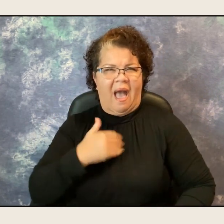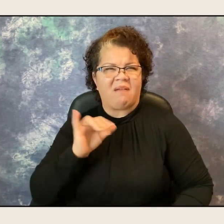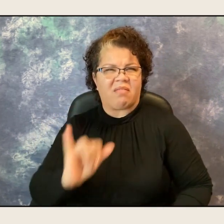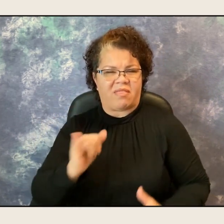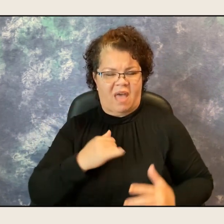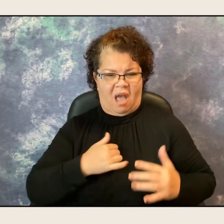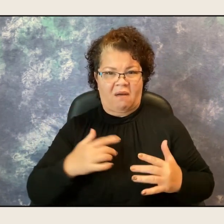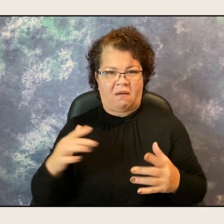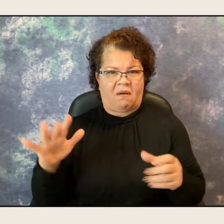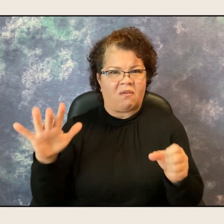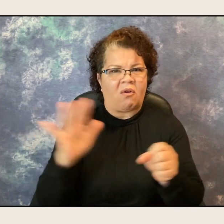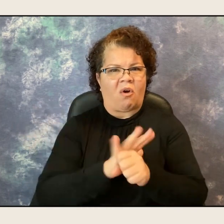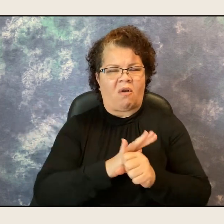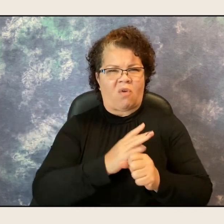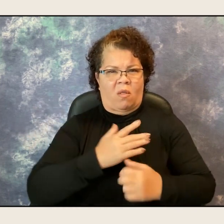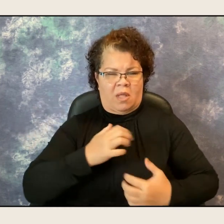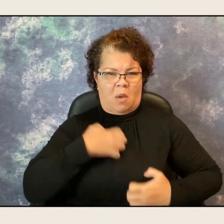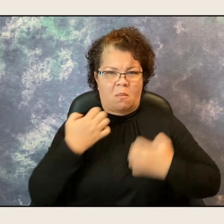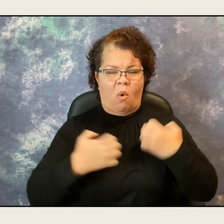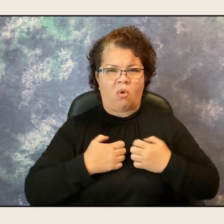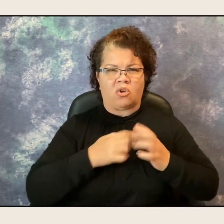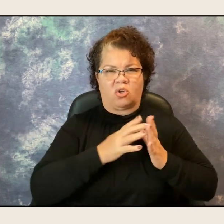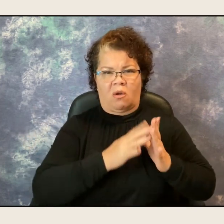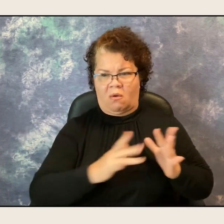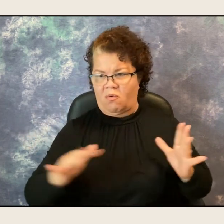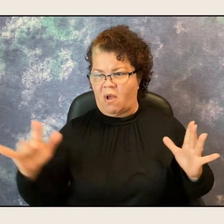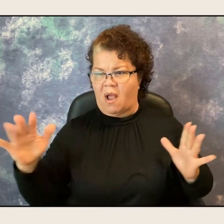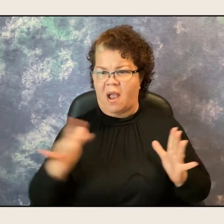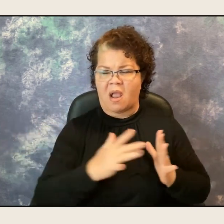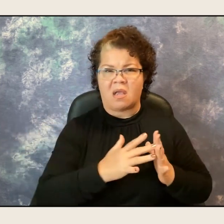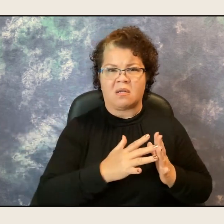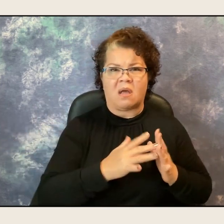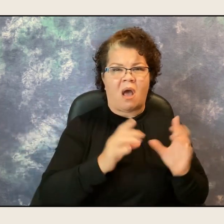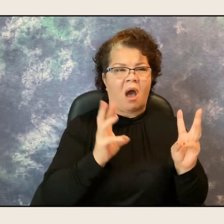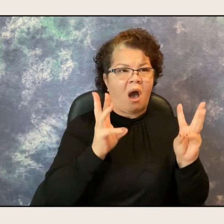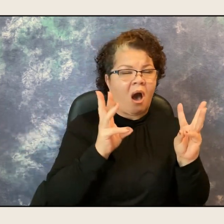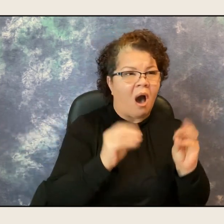including awe and grief and surprise